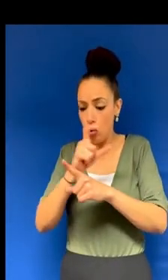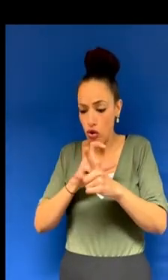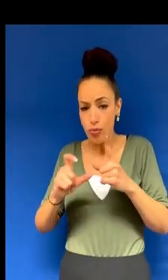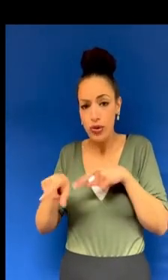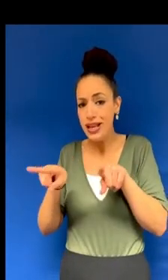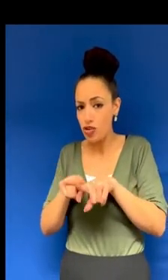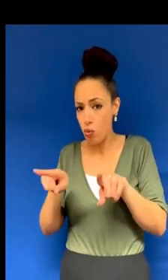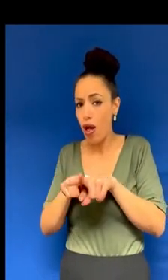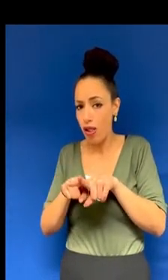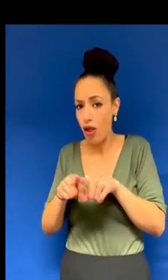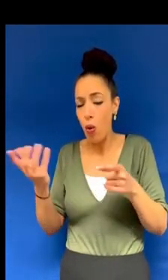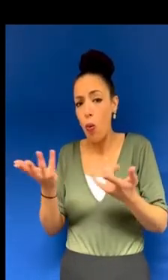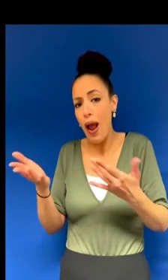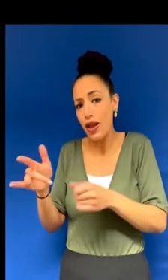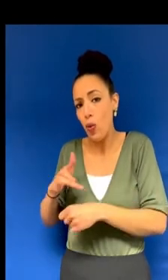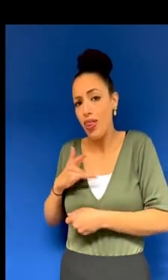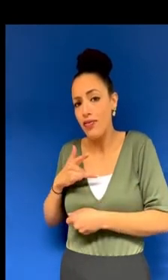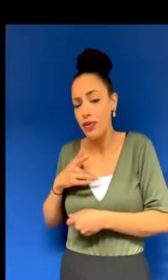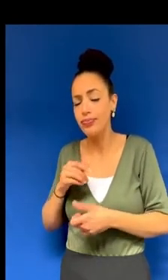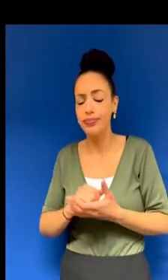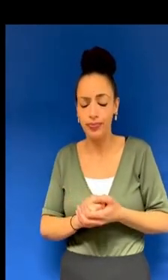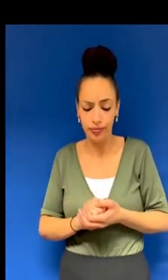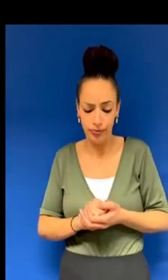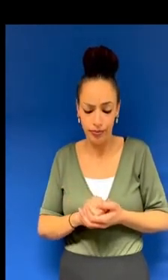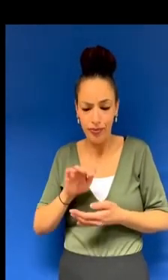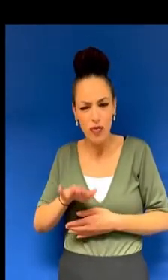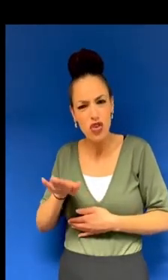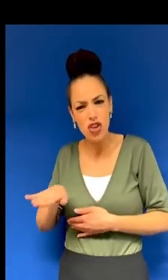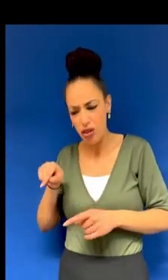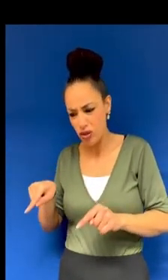The type of housing you live in, and how you live, affects your health, hugely. And when it